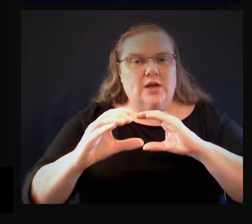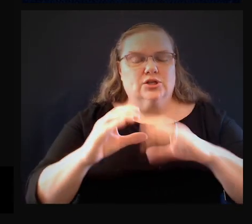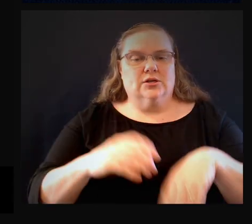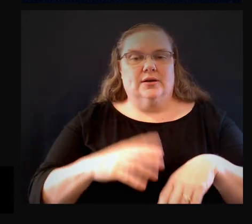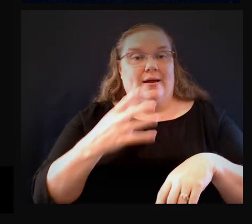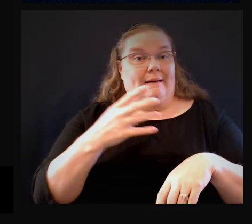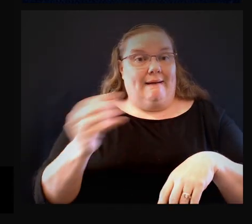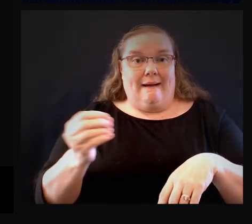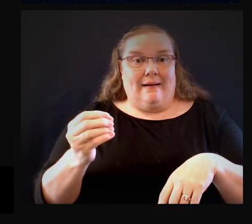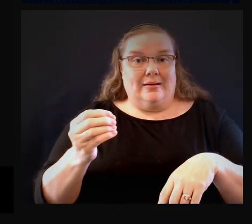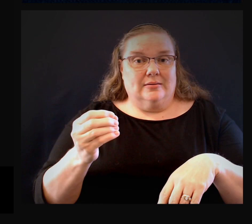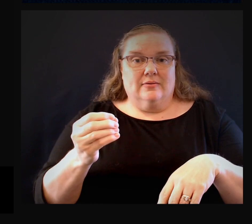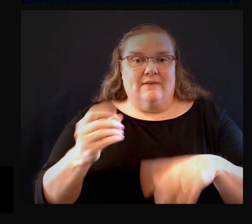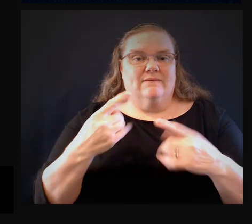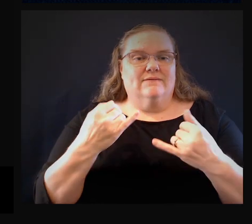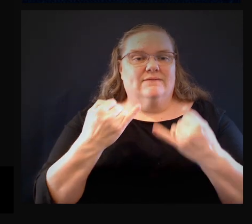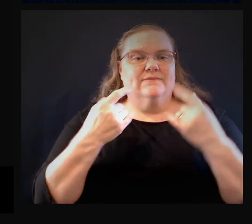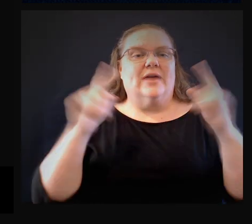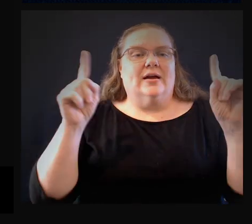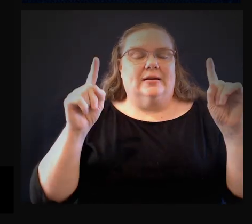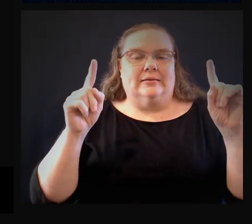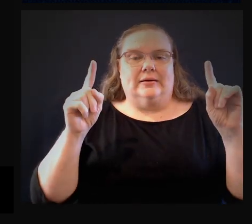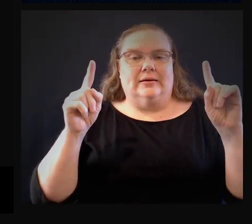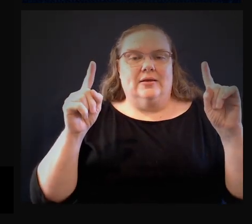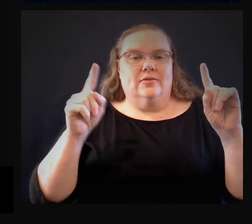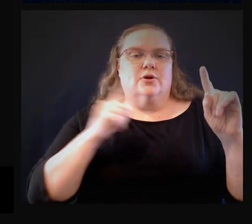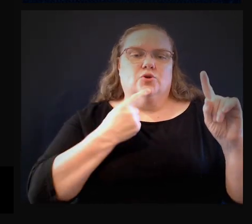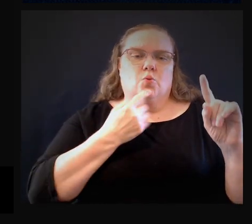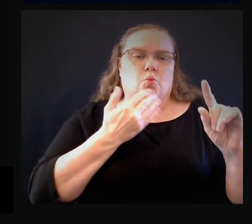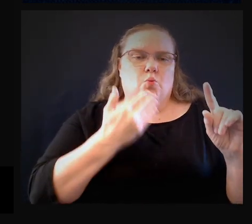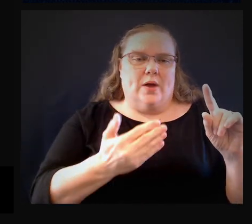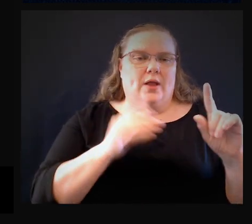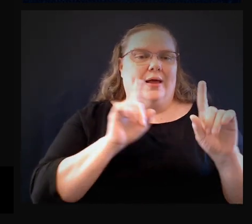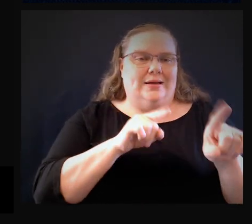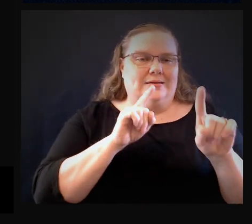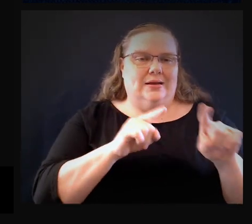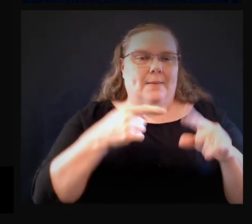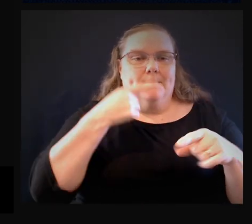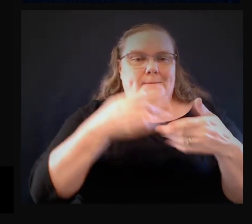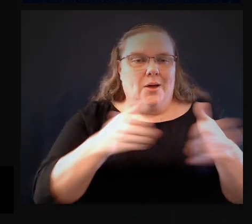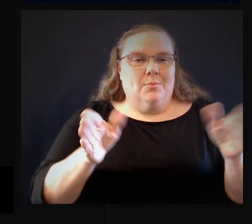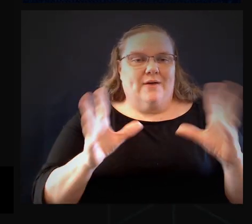there are well-attended public forms that you can join, featuring some of the biggest names in the industry